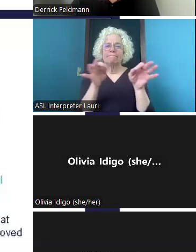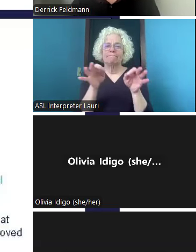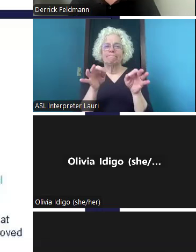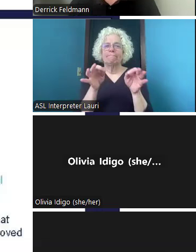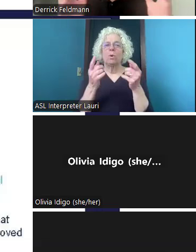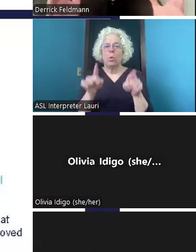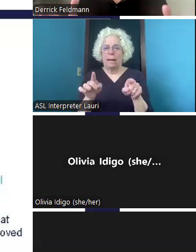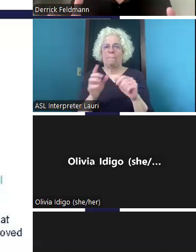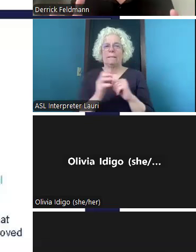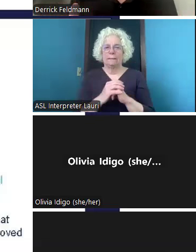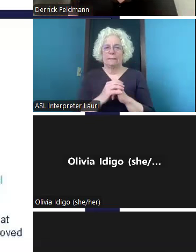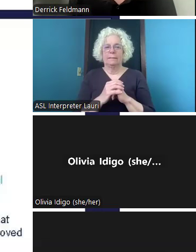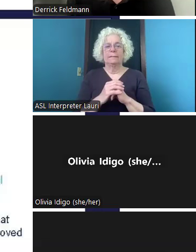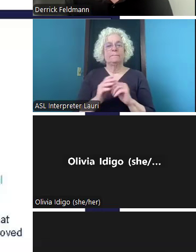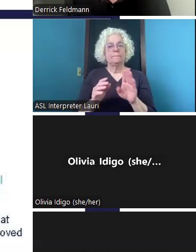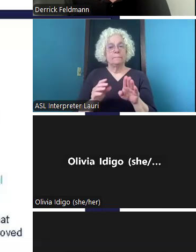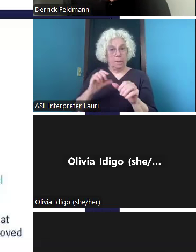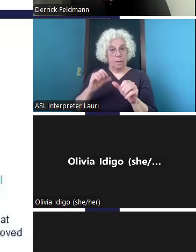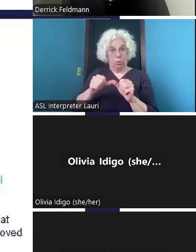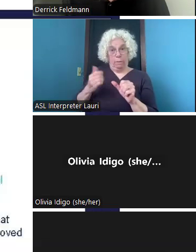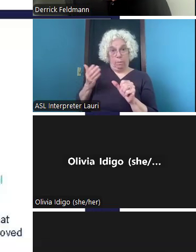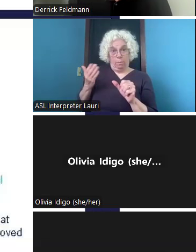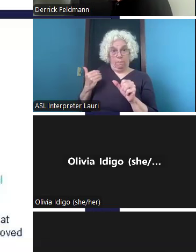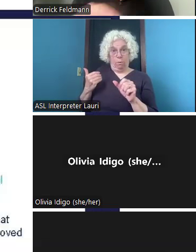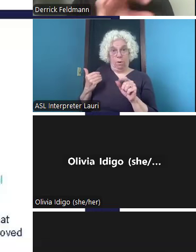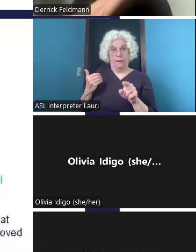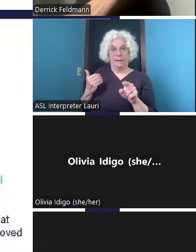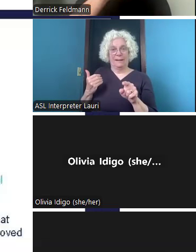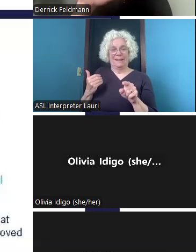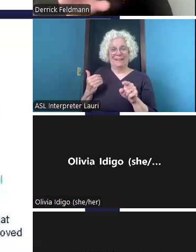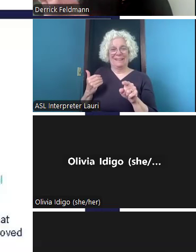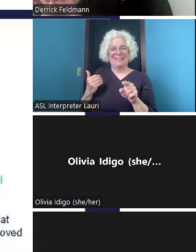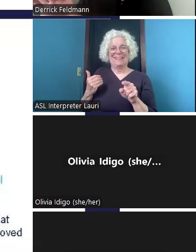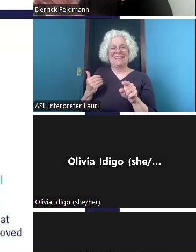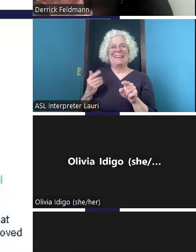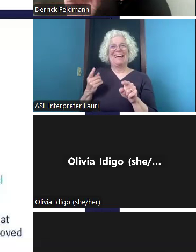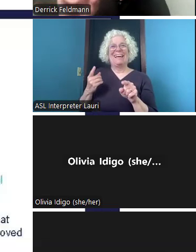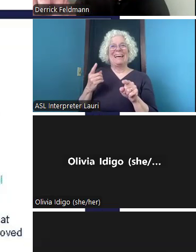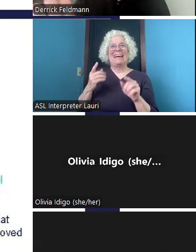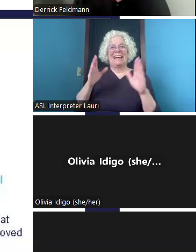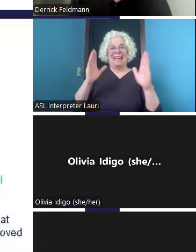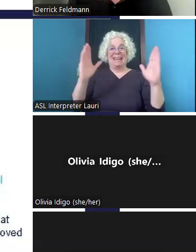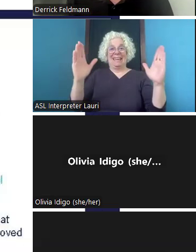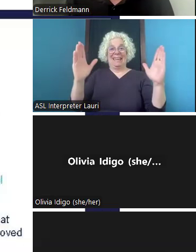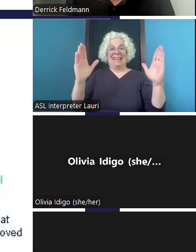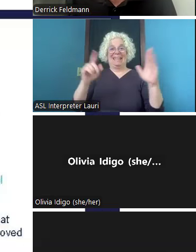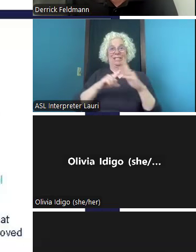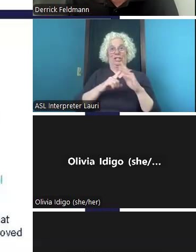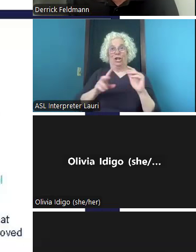Okay, so if you remember this from the last time, I want to start you in the bottom right hand corner.